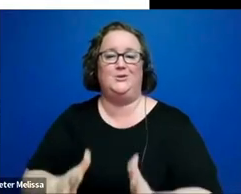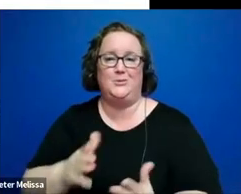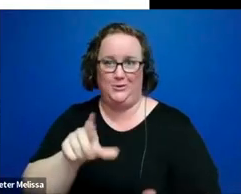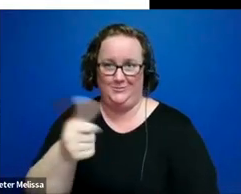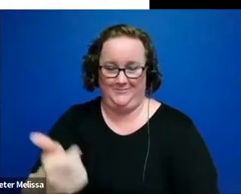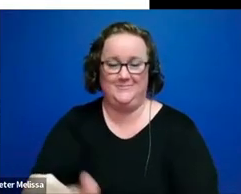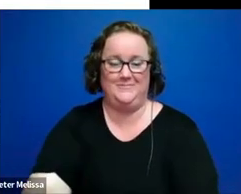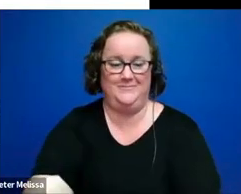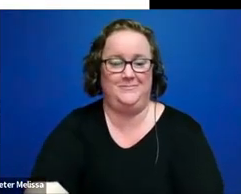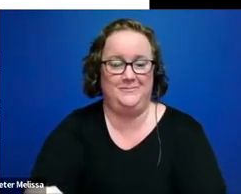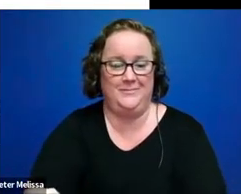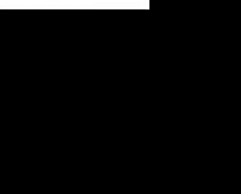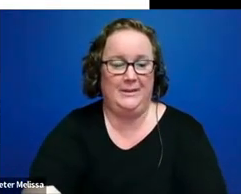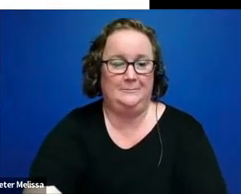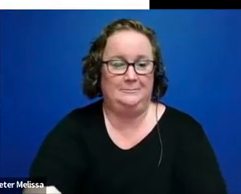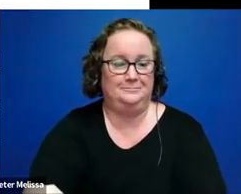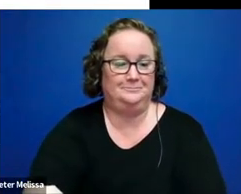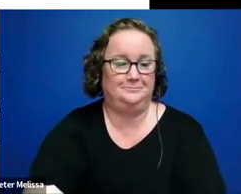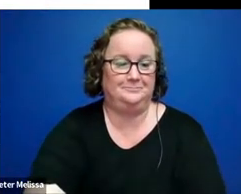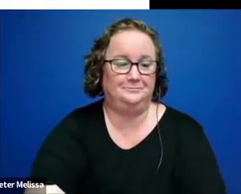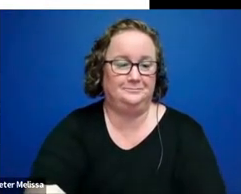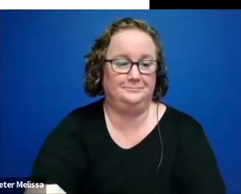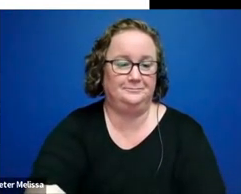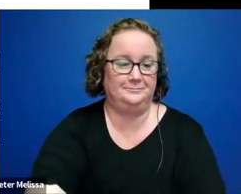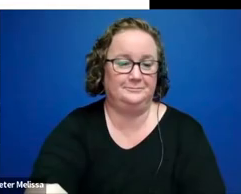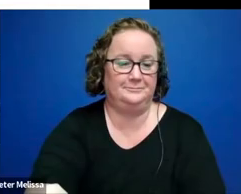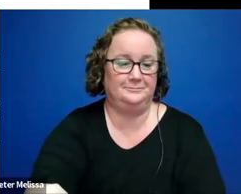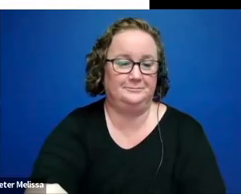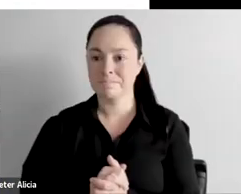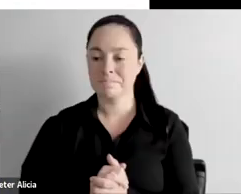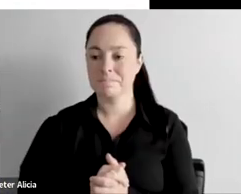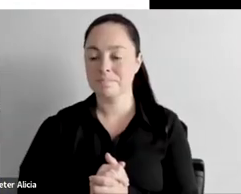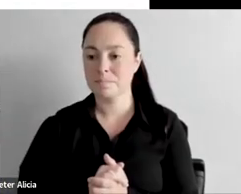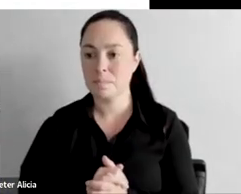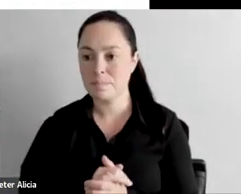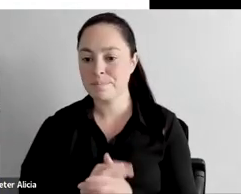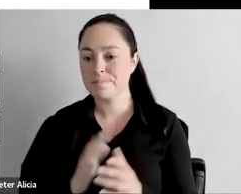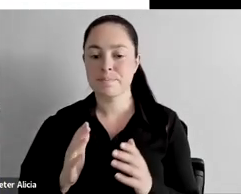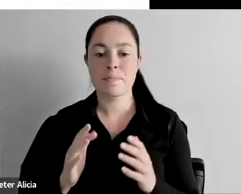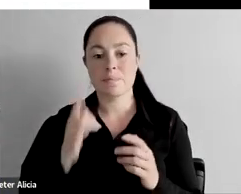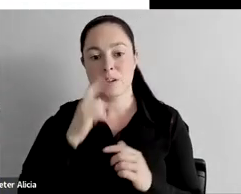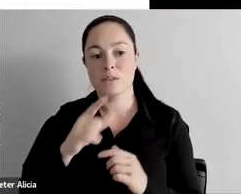So for the who receives Medicaid LTSS dashboard, how